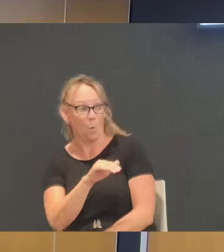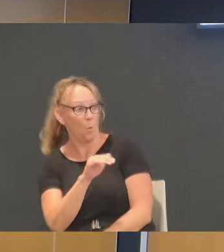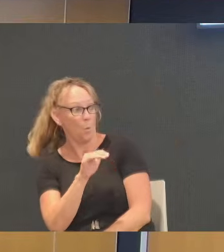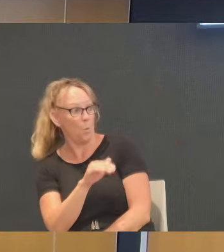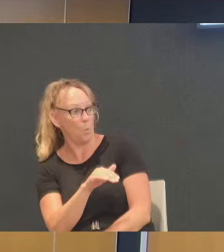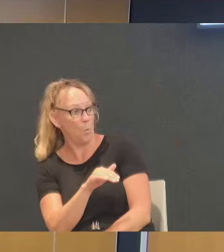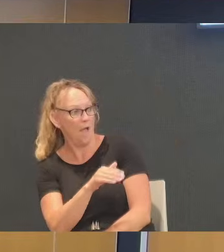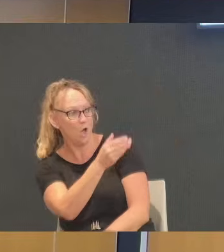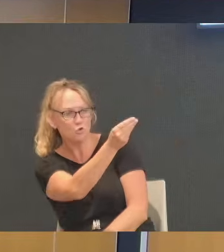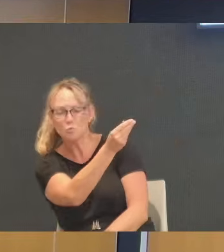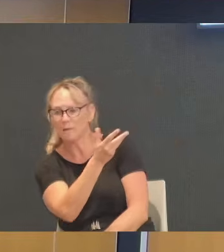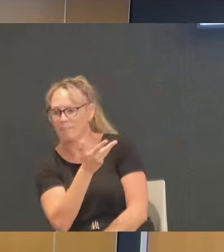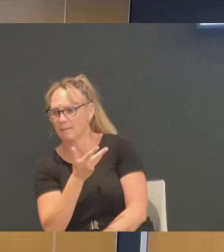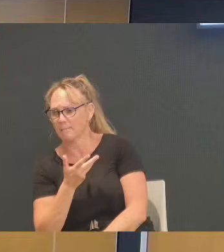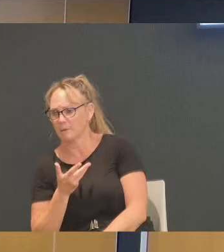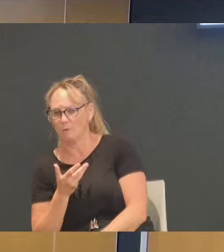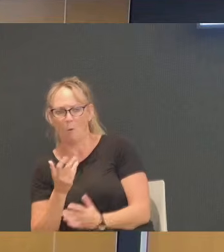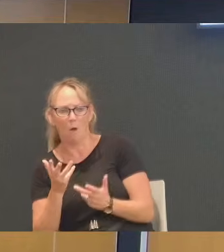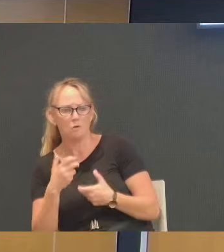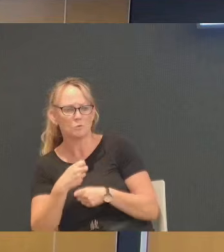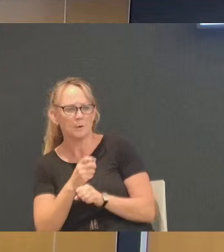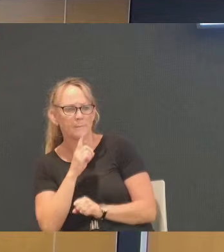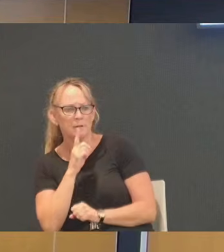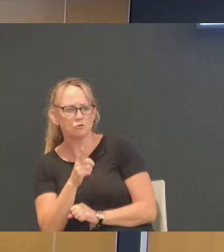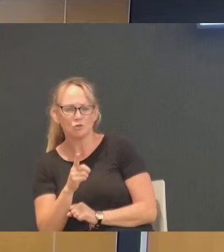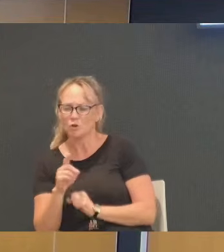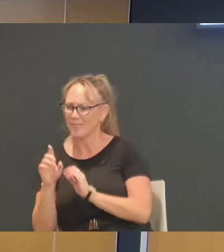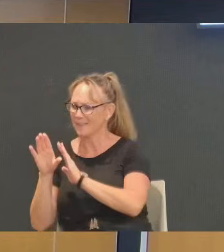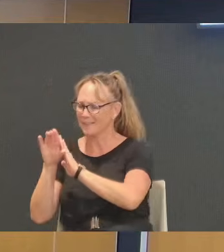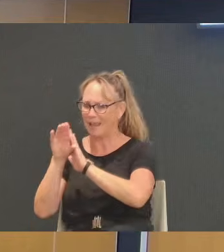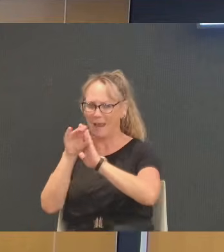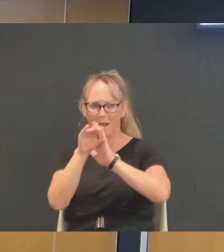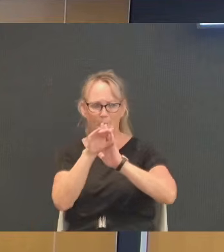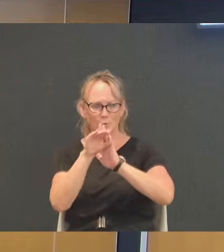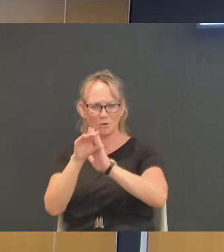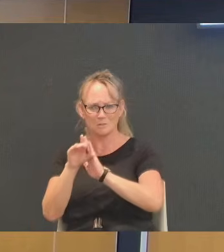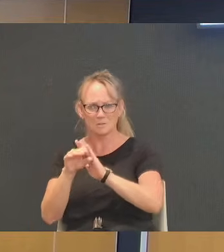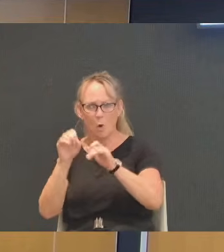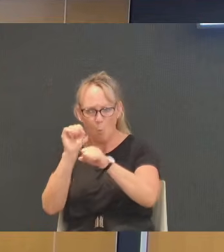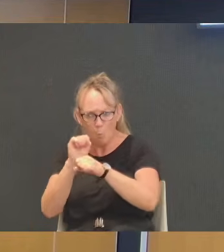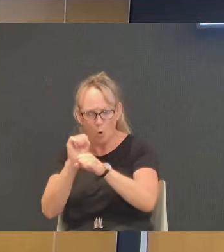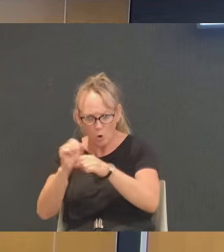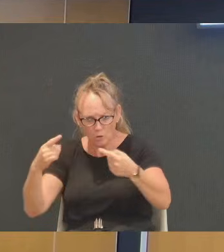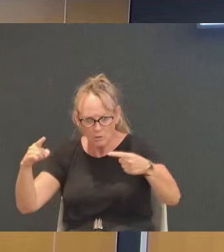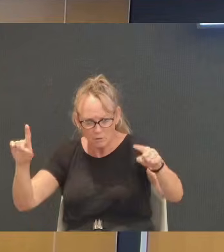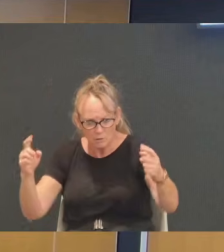to me. I just want to make sure that the cameras Yeah. And this are working and it is looking at